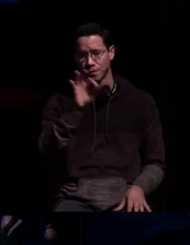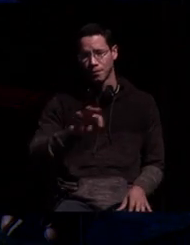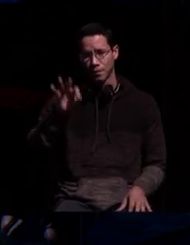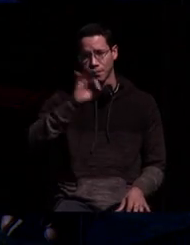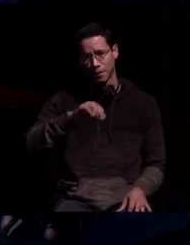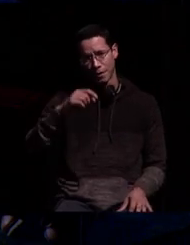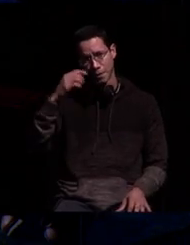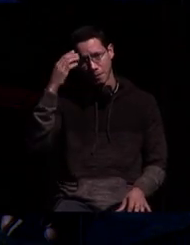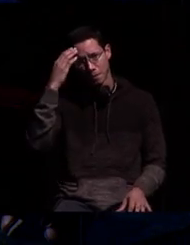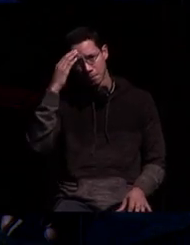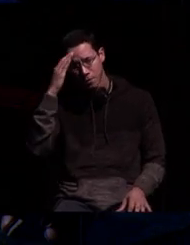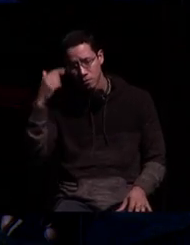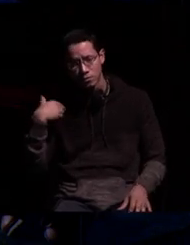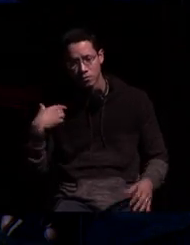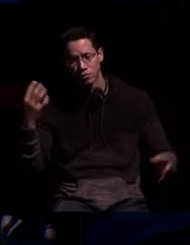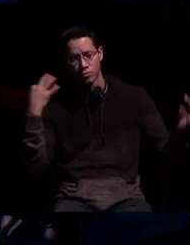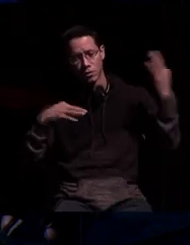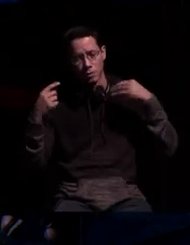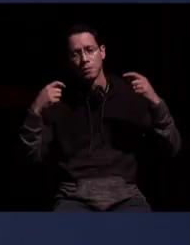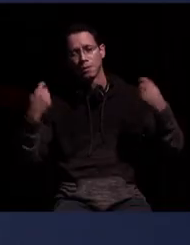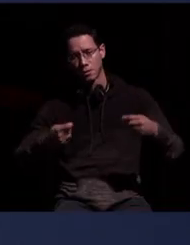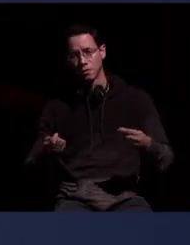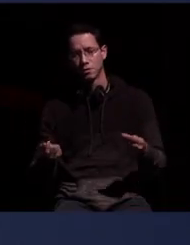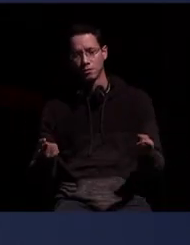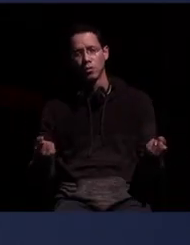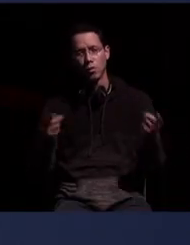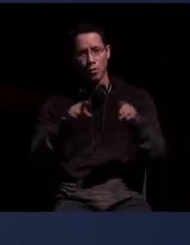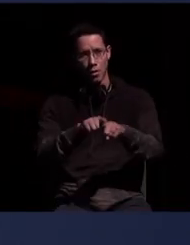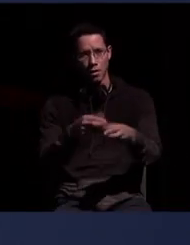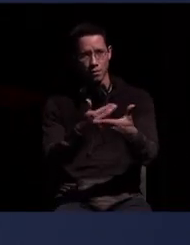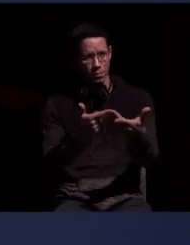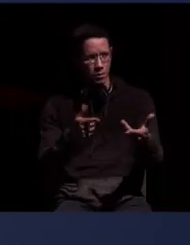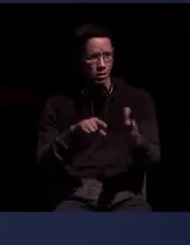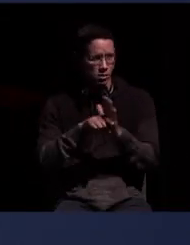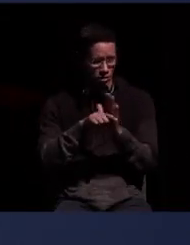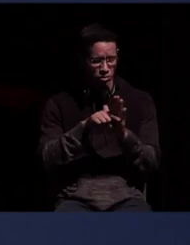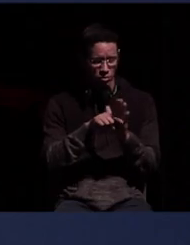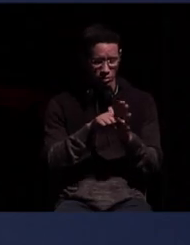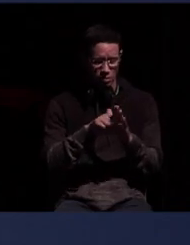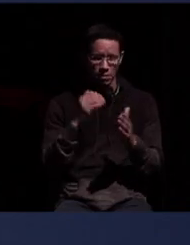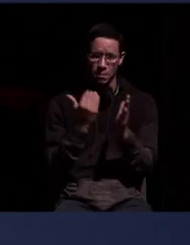and needs to hear a more...